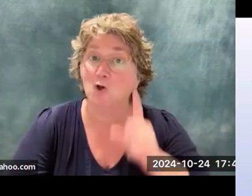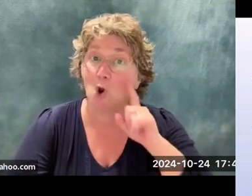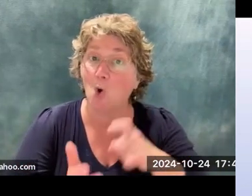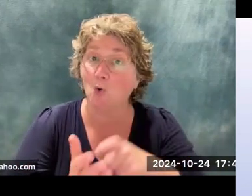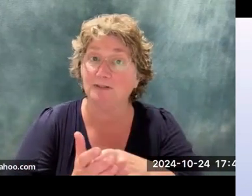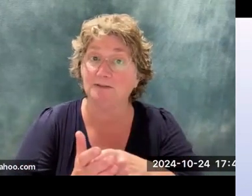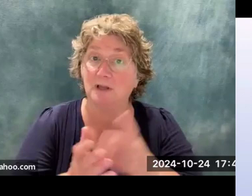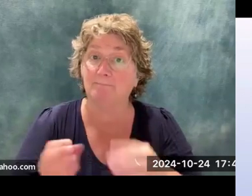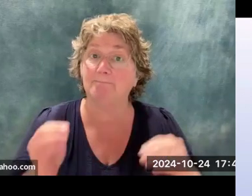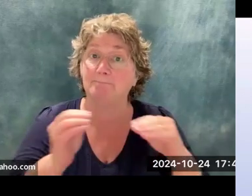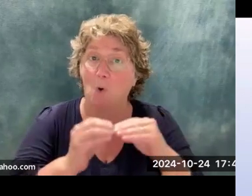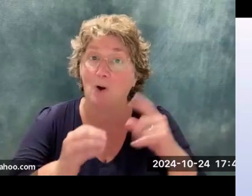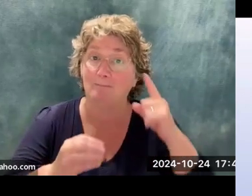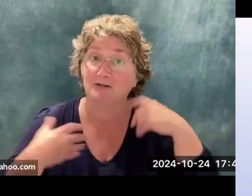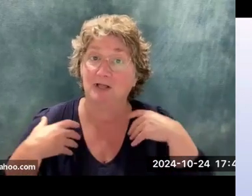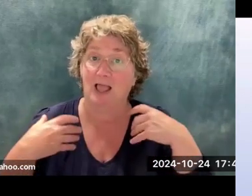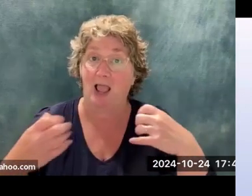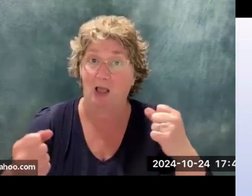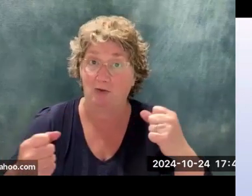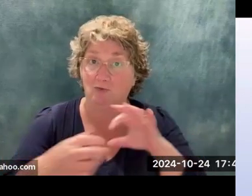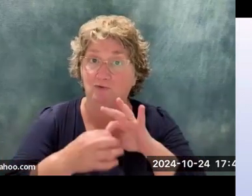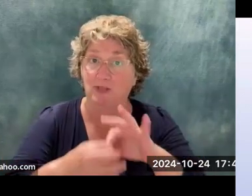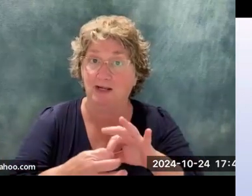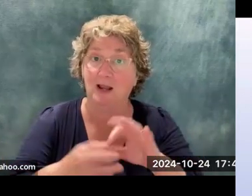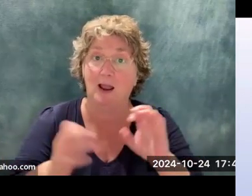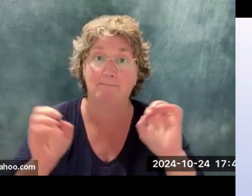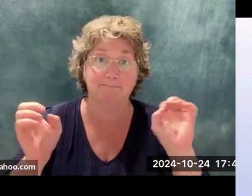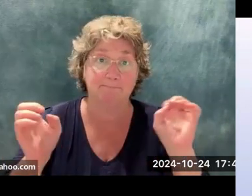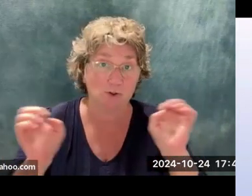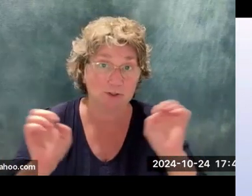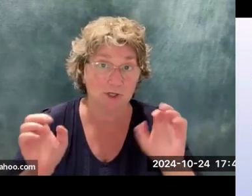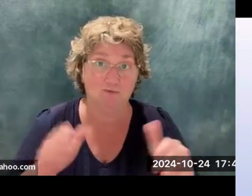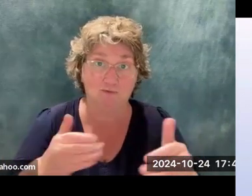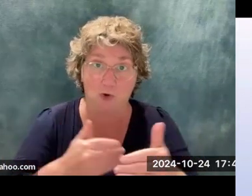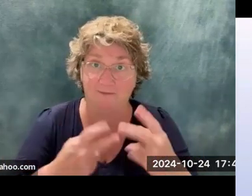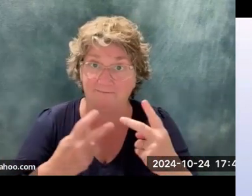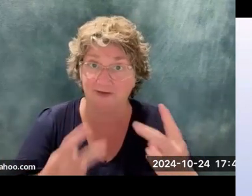health related emergency room visits for youth related to